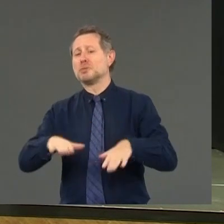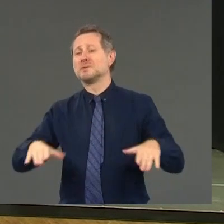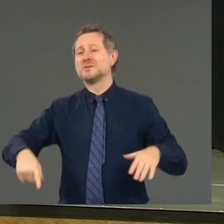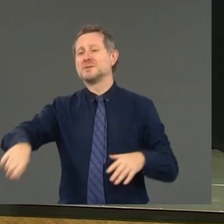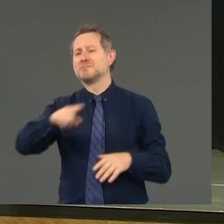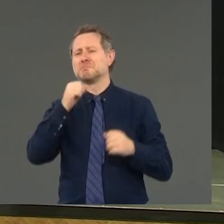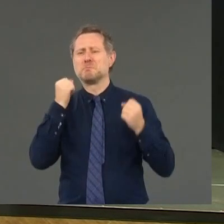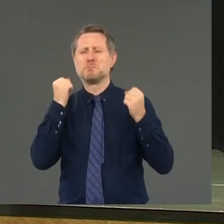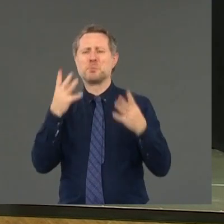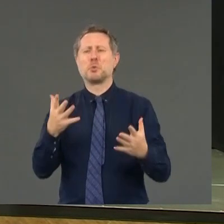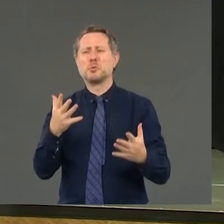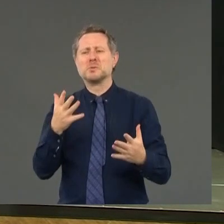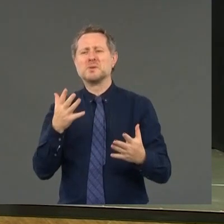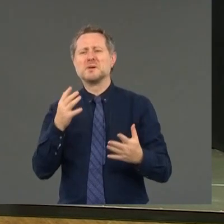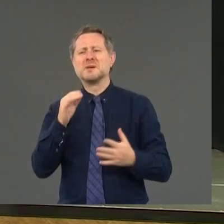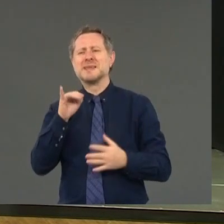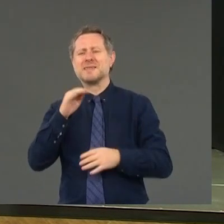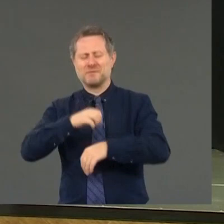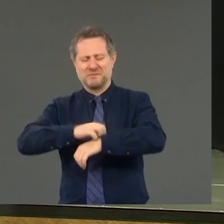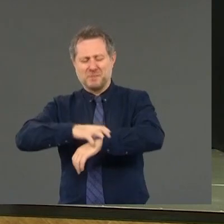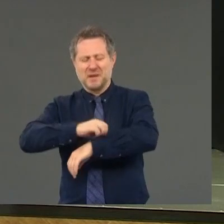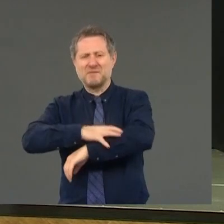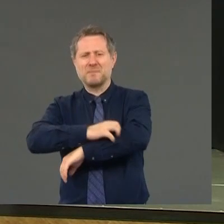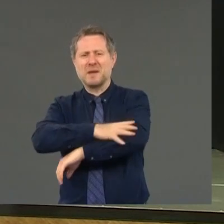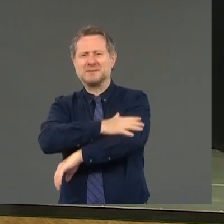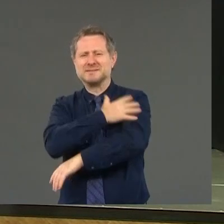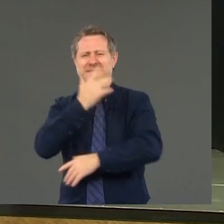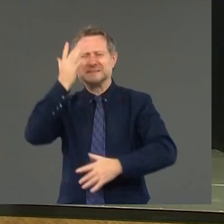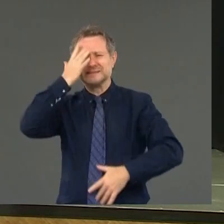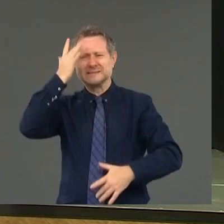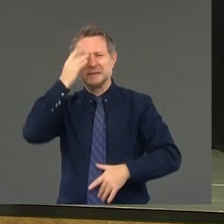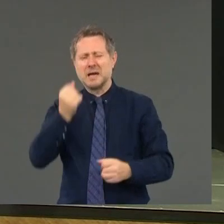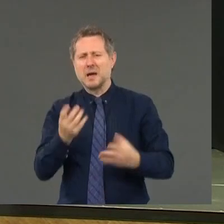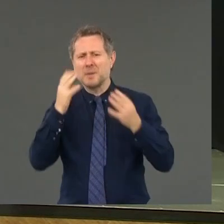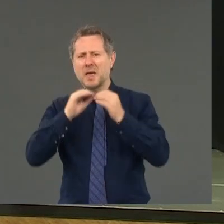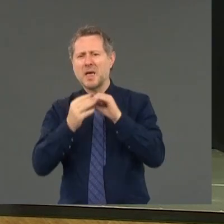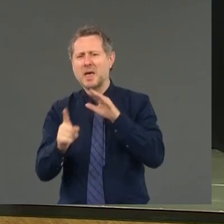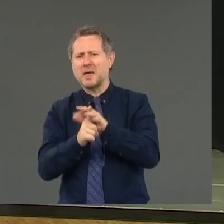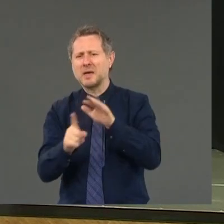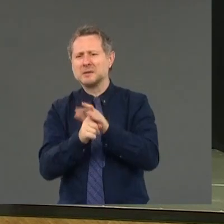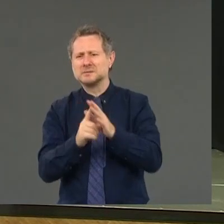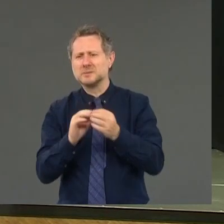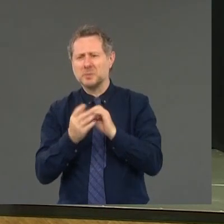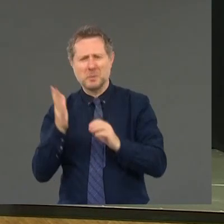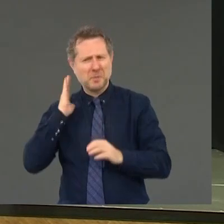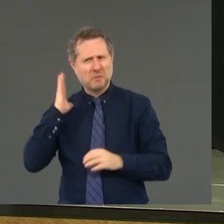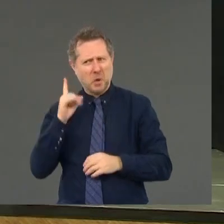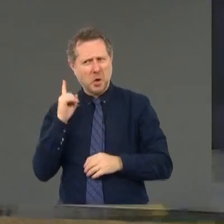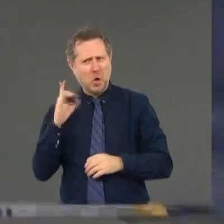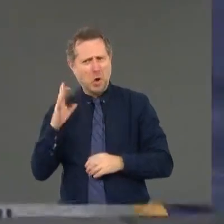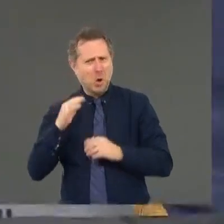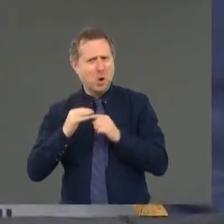MORE TRAINS. WOULD YOU TELL HIM TO DO SO? MY NEXT QUESTION IS ABOUT THE